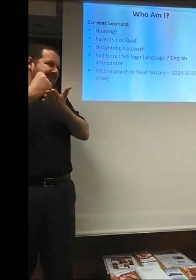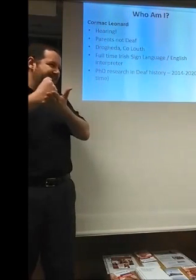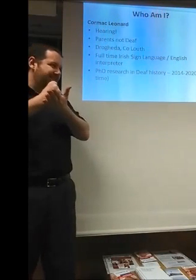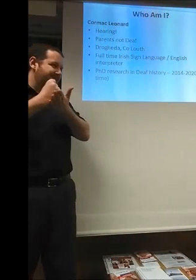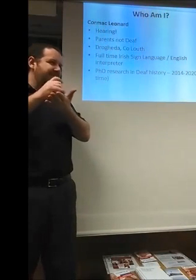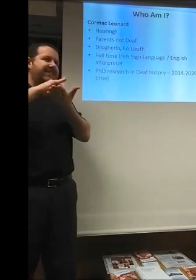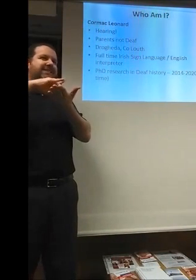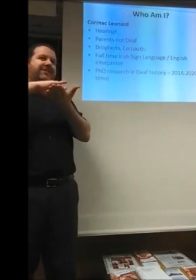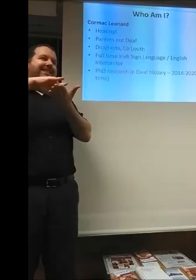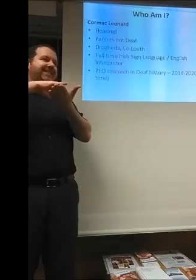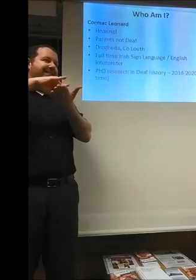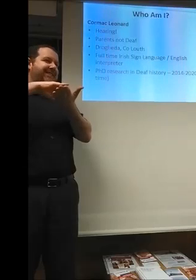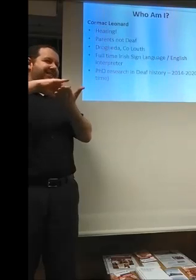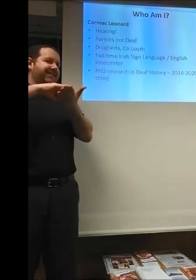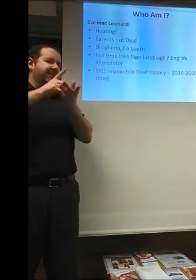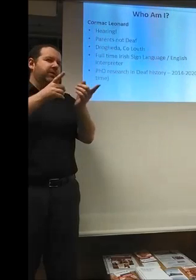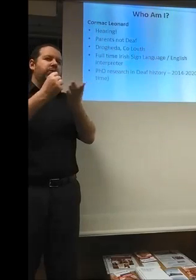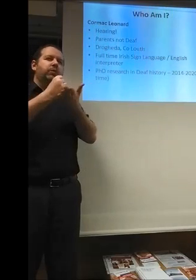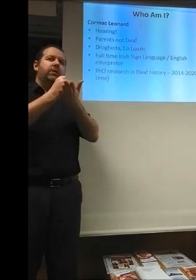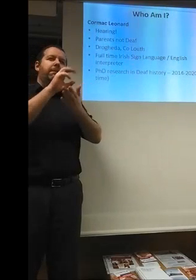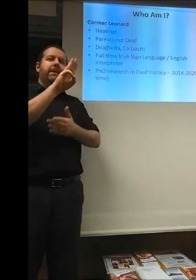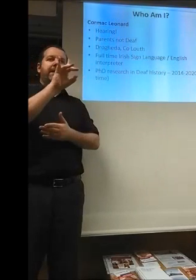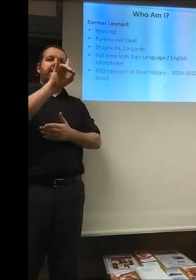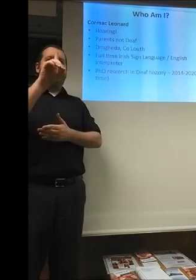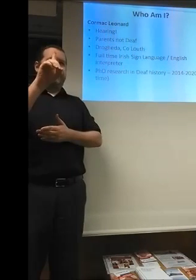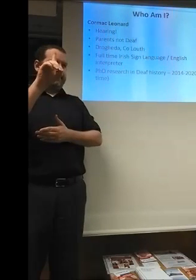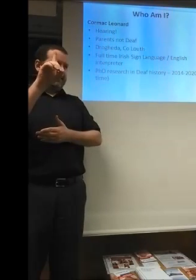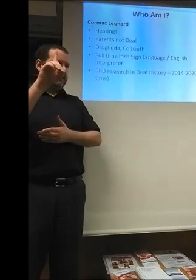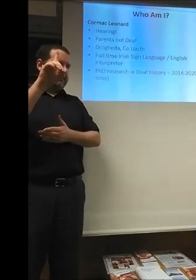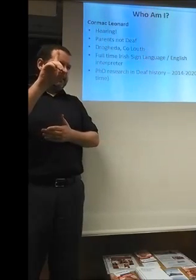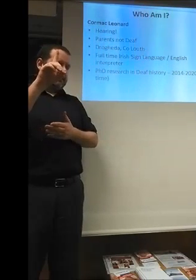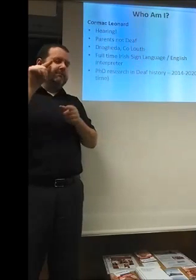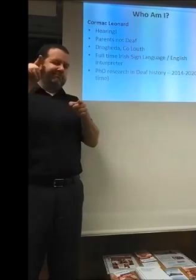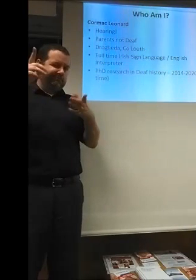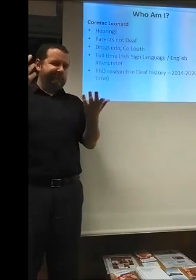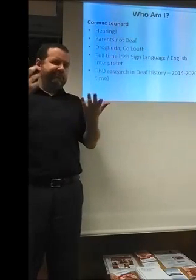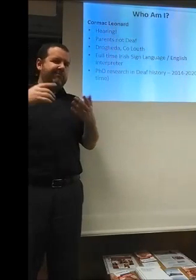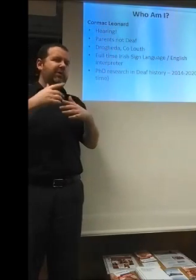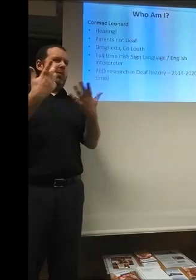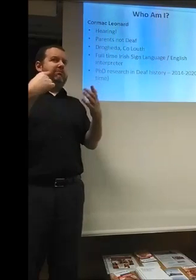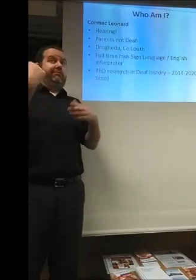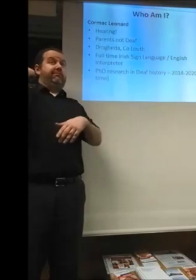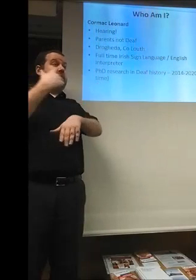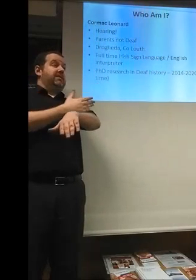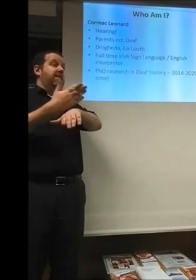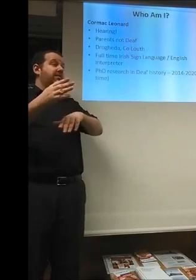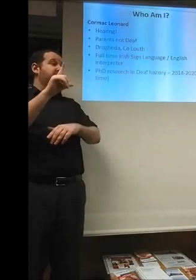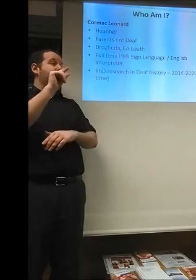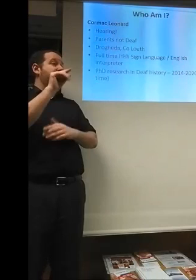I’m a part time student studying history, studying to do a PhD.